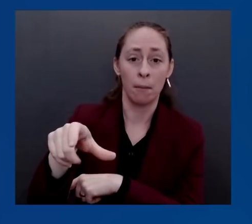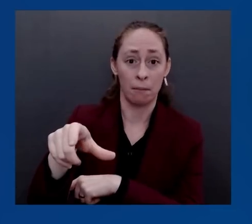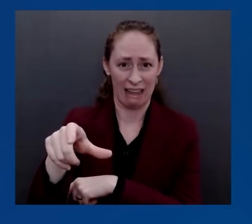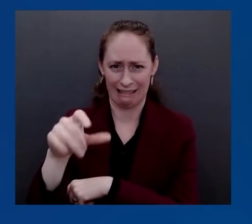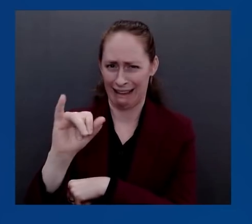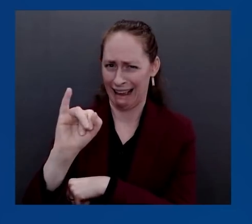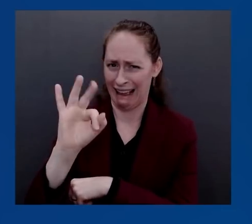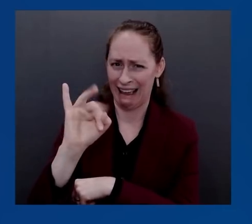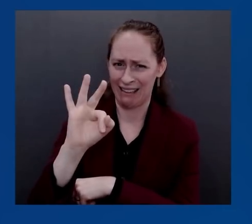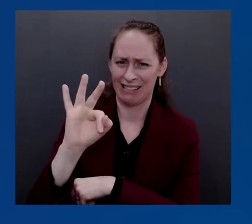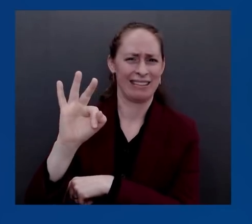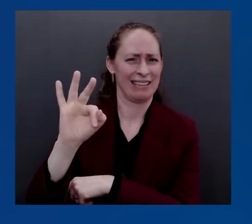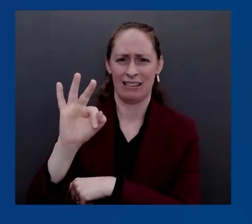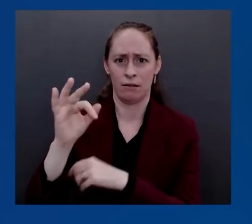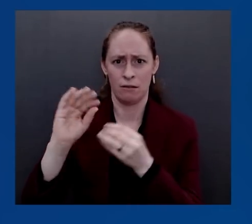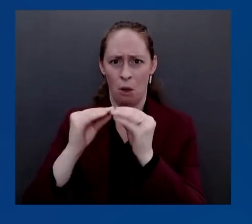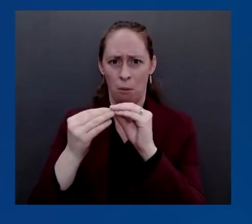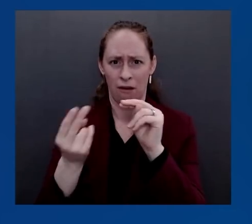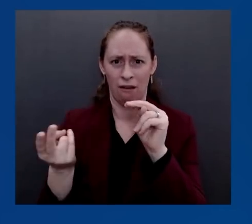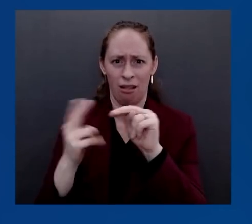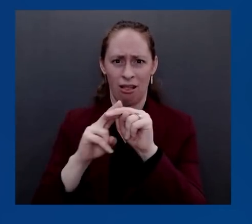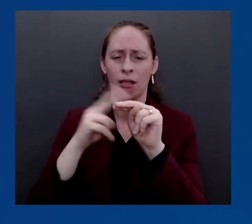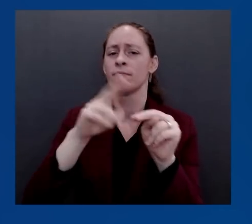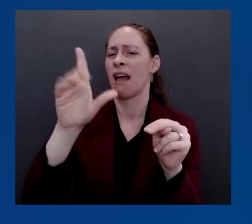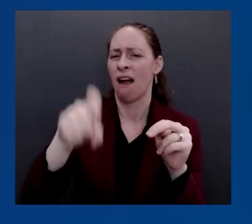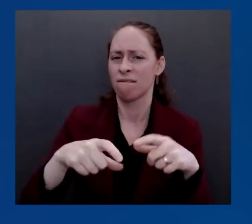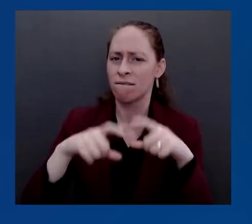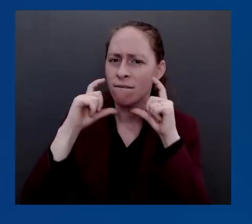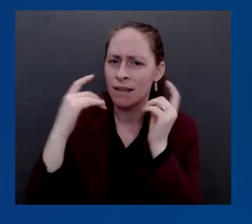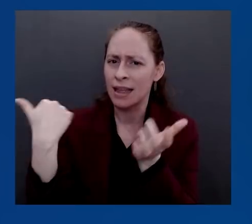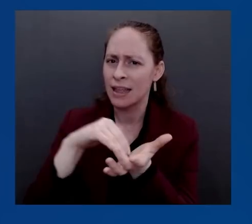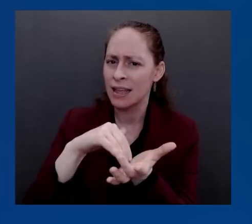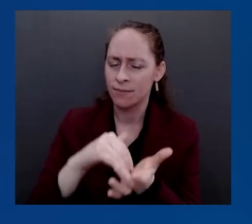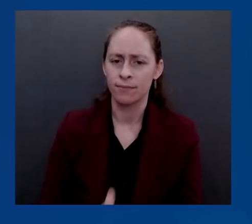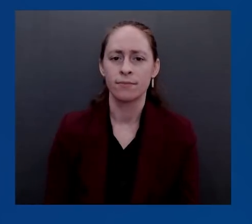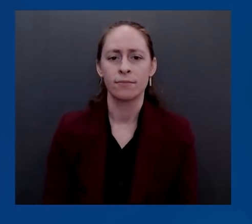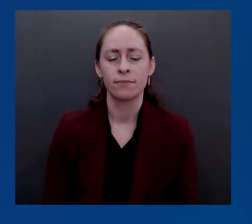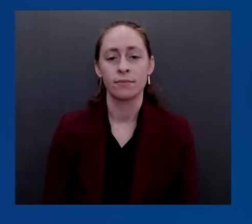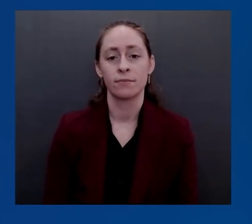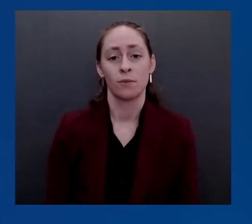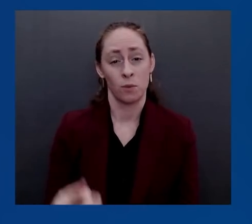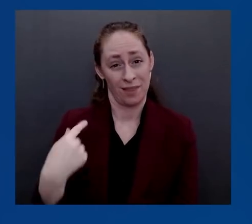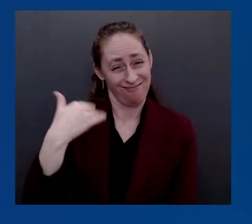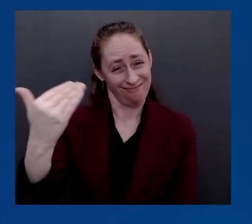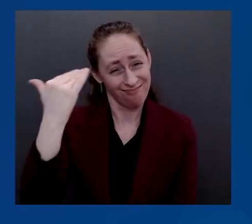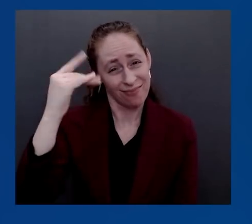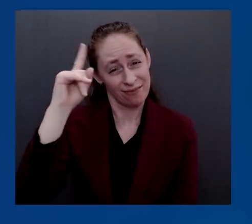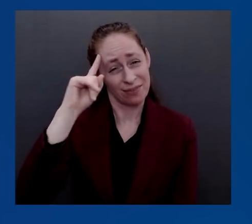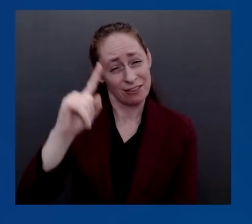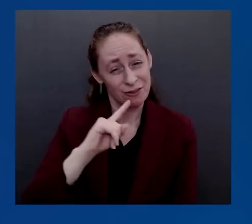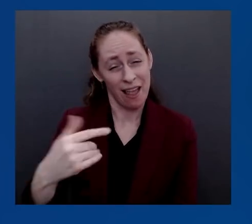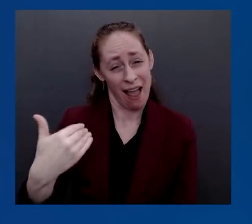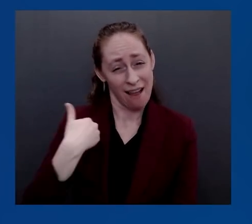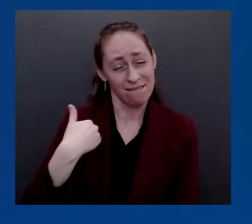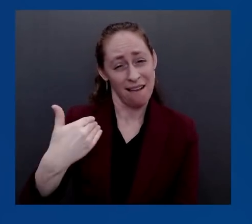and it will be based on the data and the science. However, it's also important to remember, regardless of the level of disease